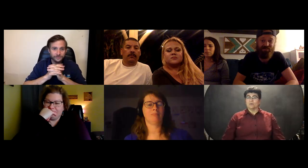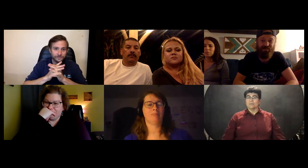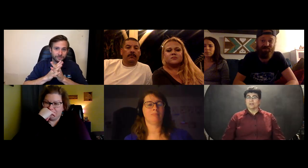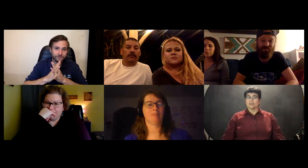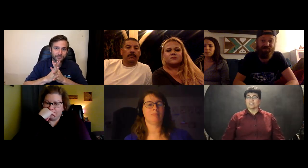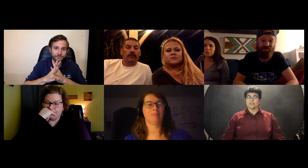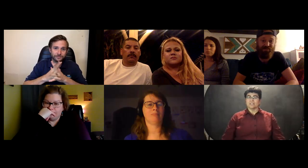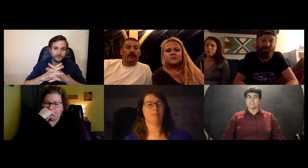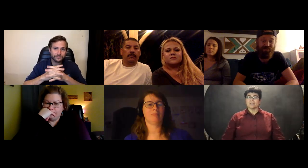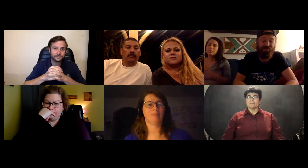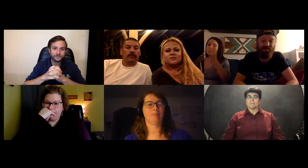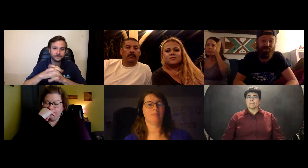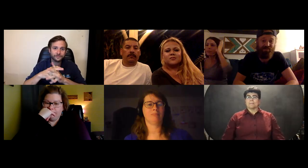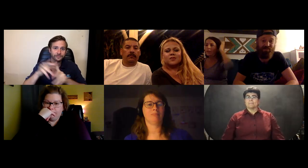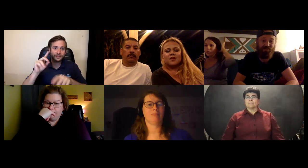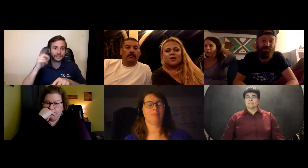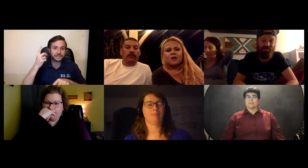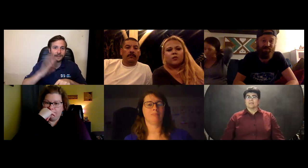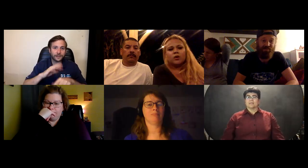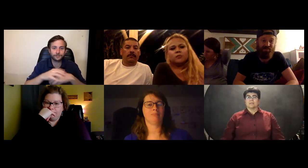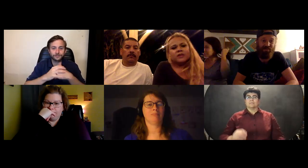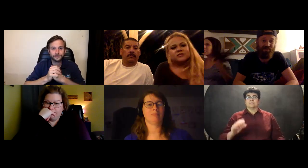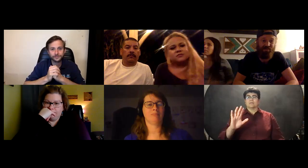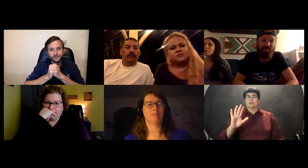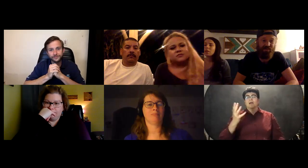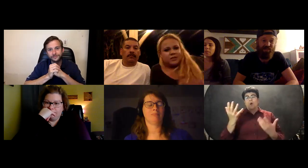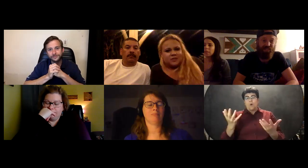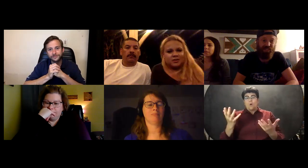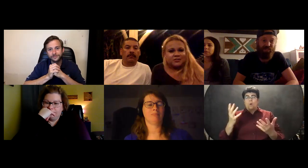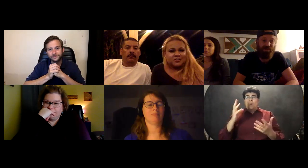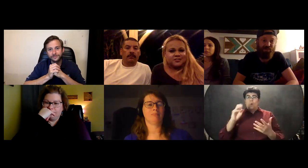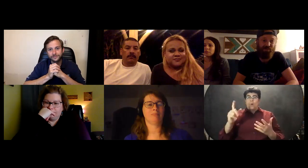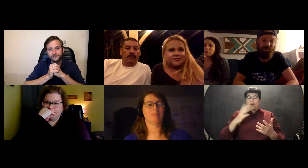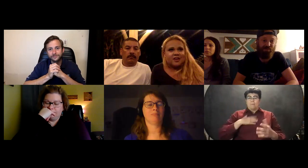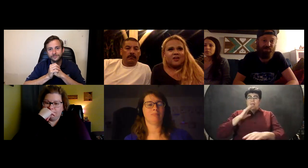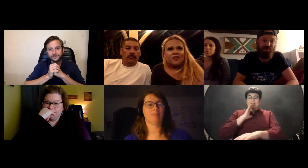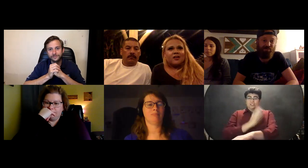about your experience